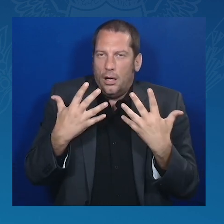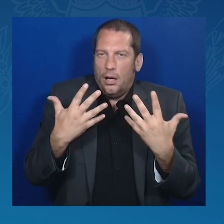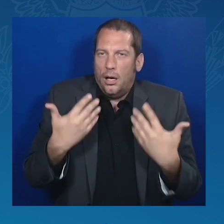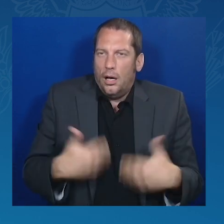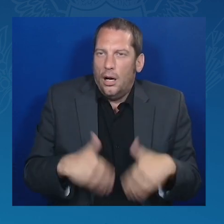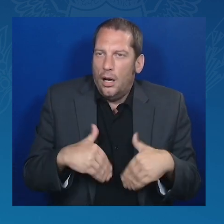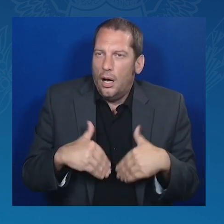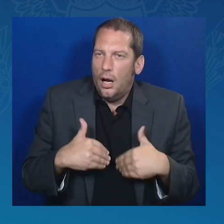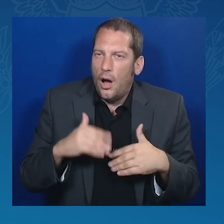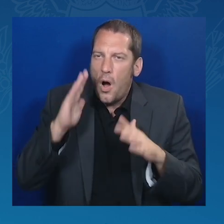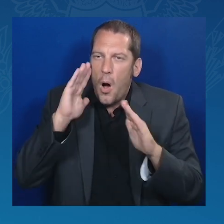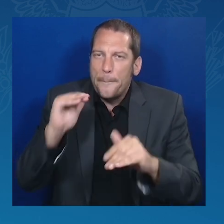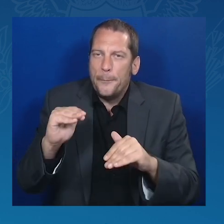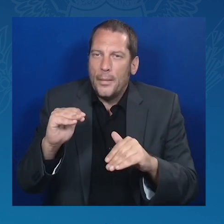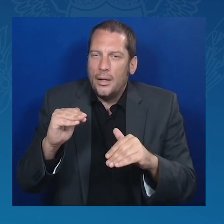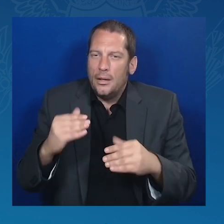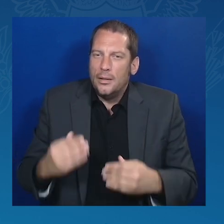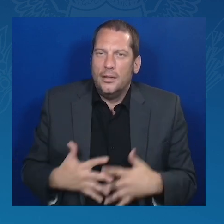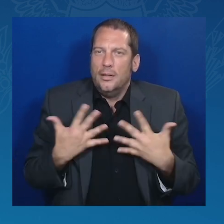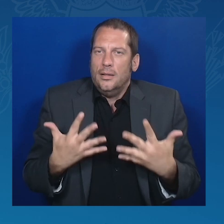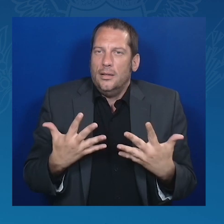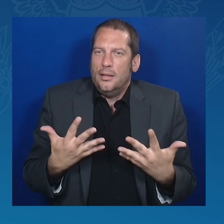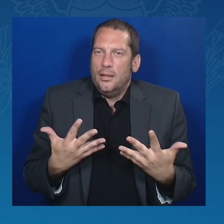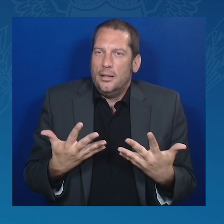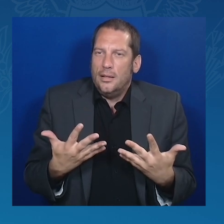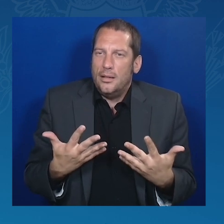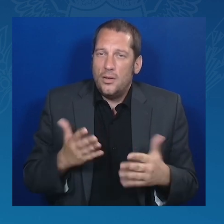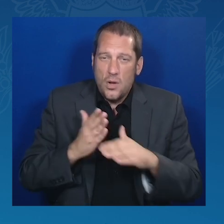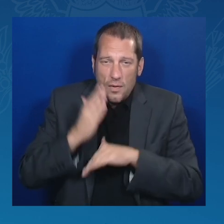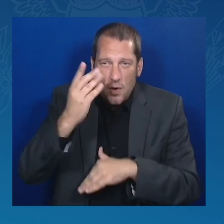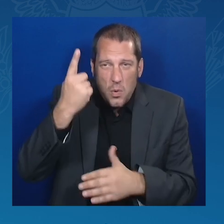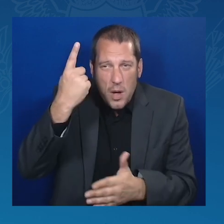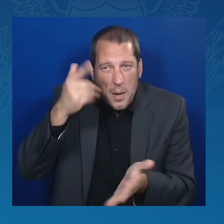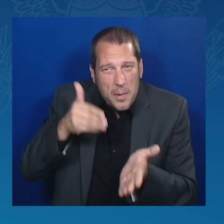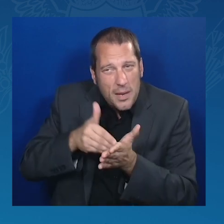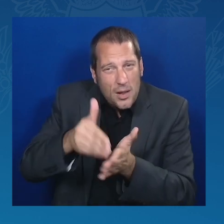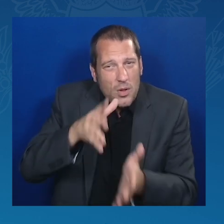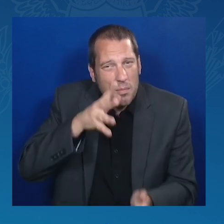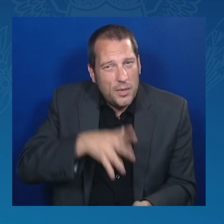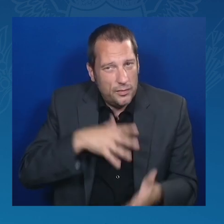Over 1 million women sought abortion care in 2023. Each one of them have their own stories,